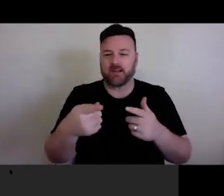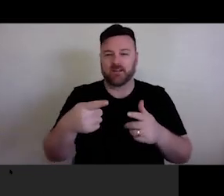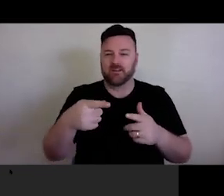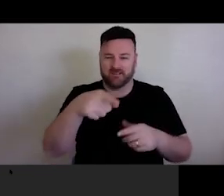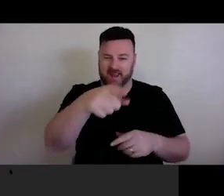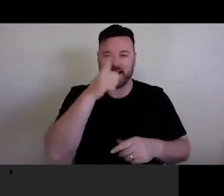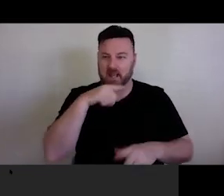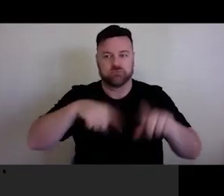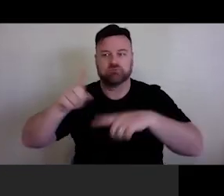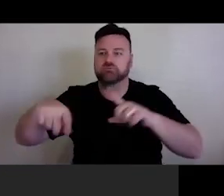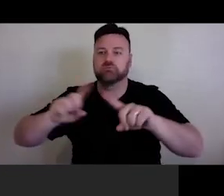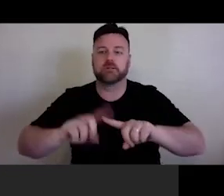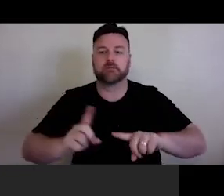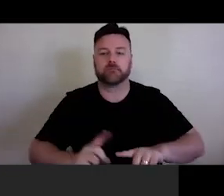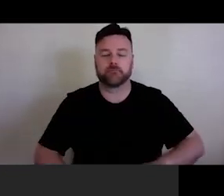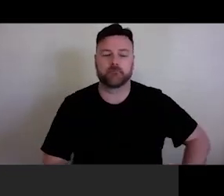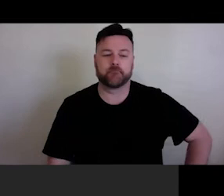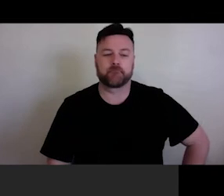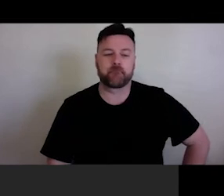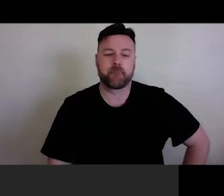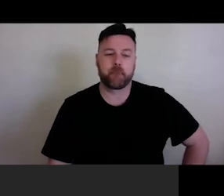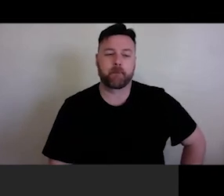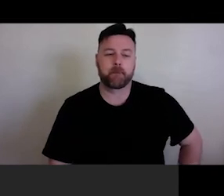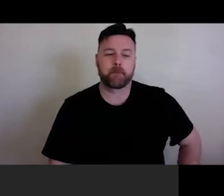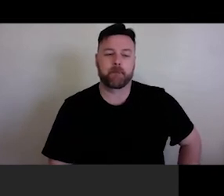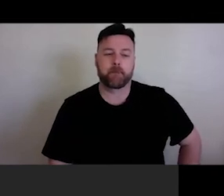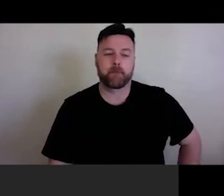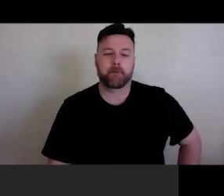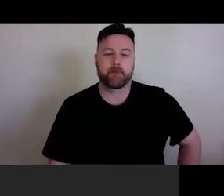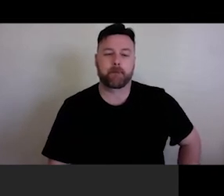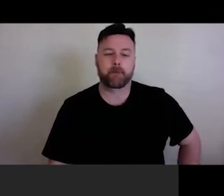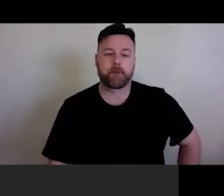do that. We also recommend at this point you get something like the